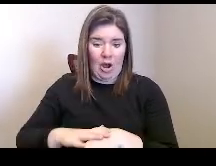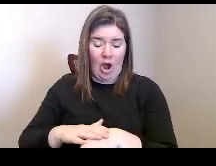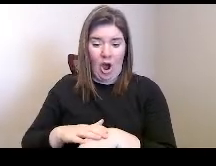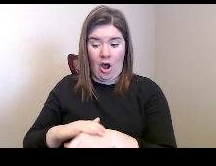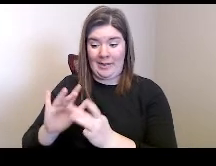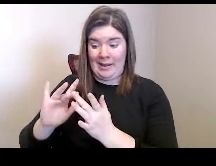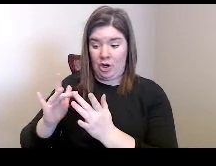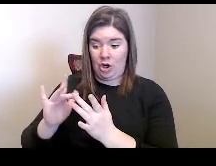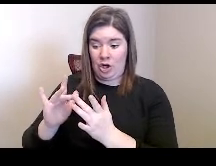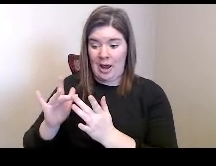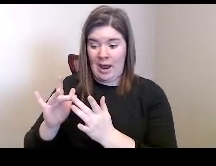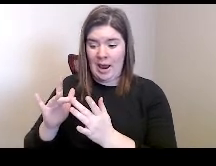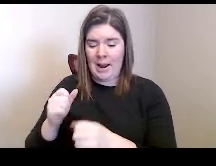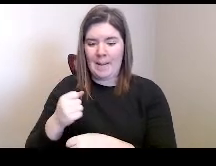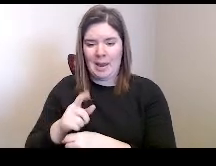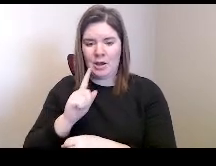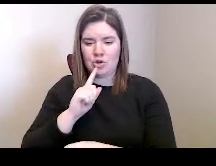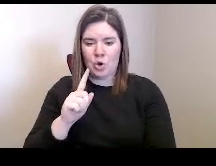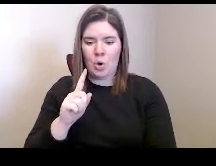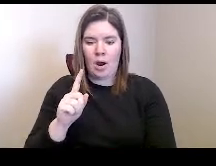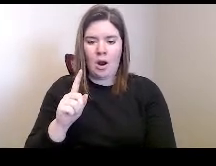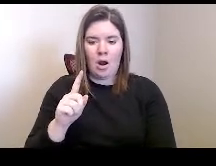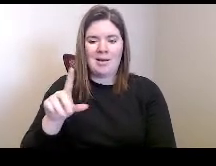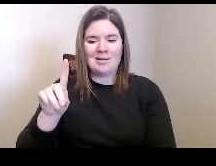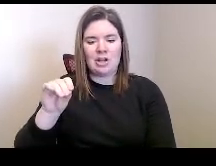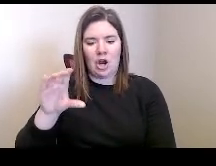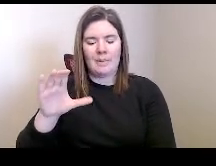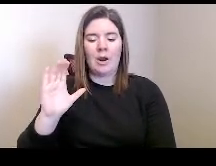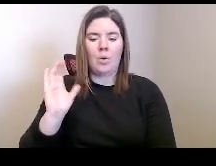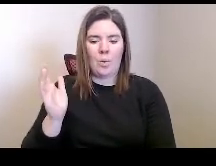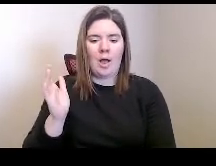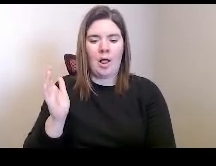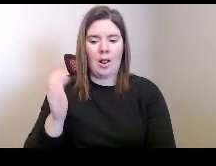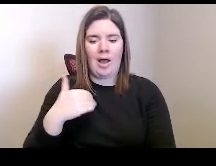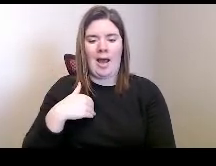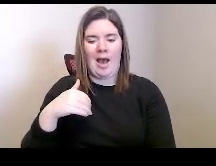you're making on, it oftentimes will also pick up on the properties here.